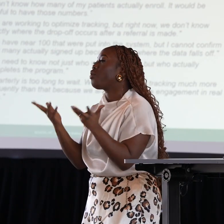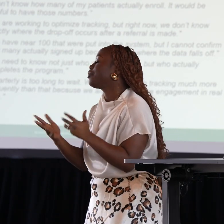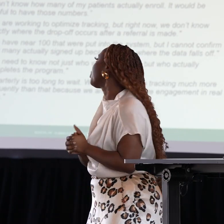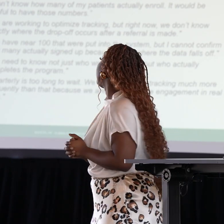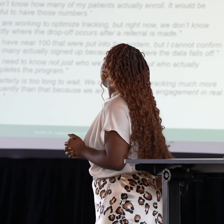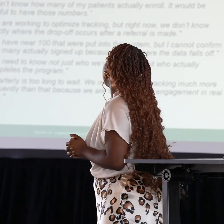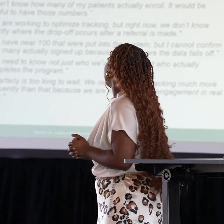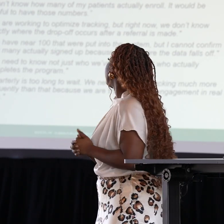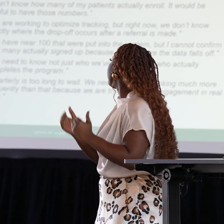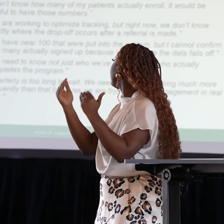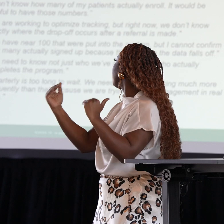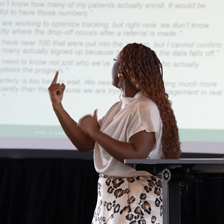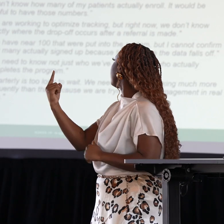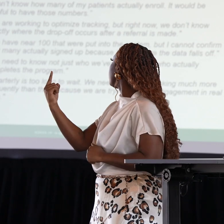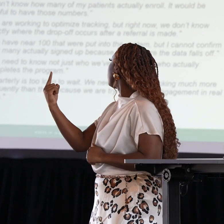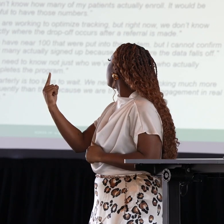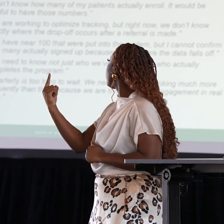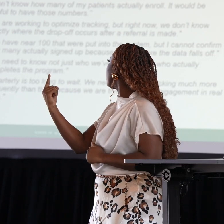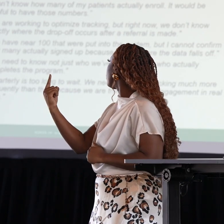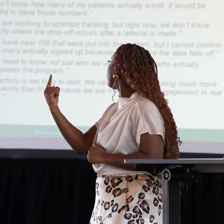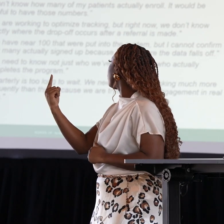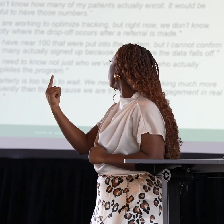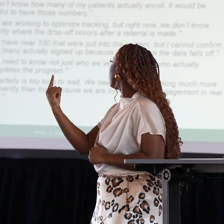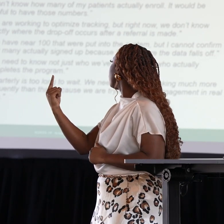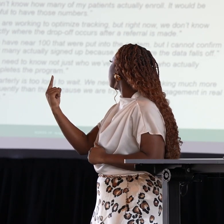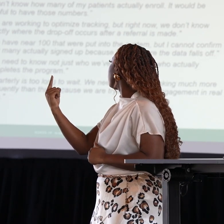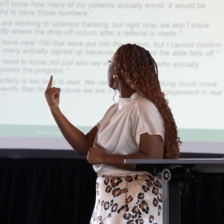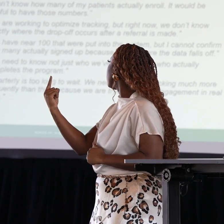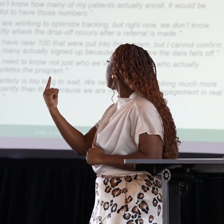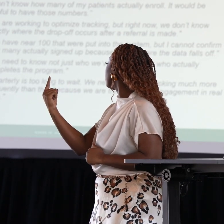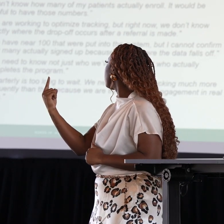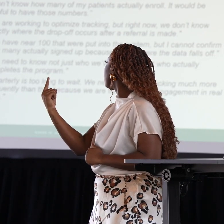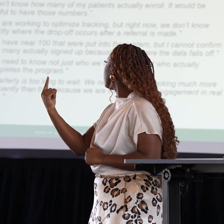know how many of my patients actually enroll. It would be helpful to have some of those numbers. So what a lot of things